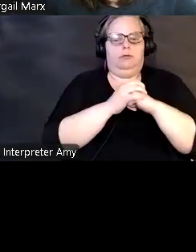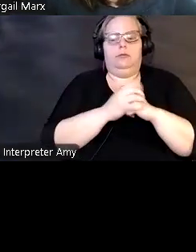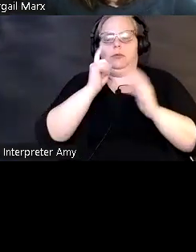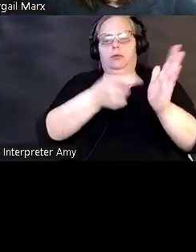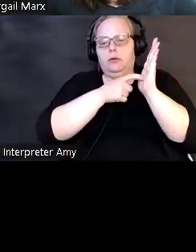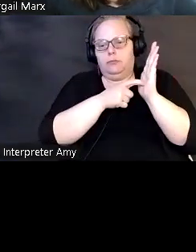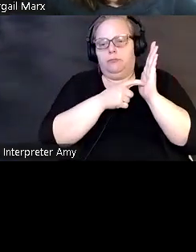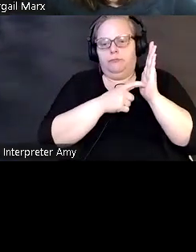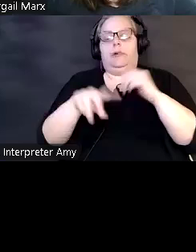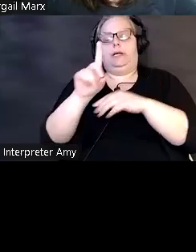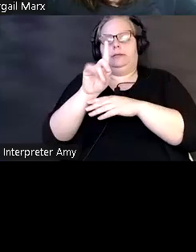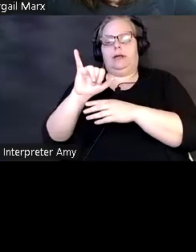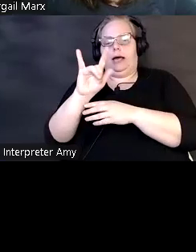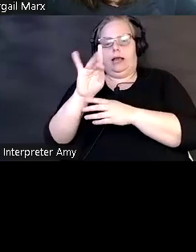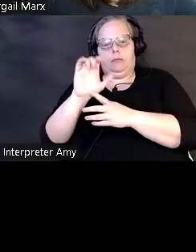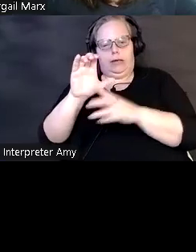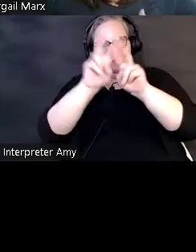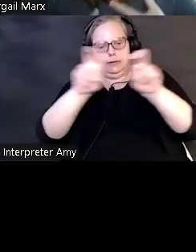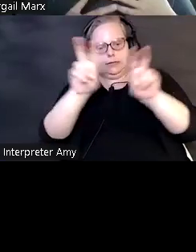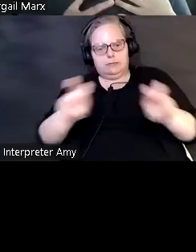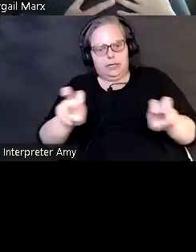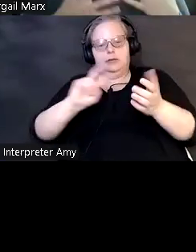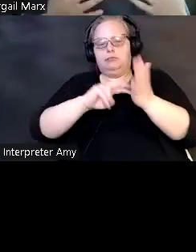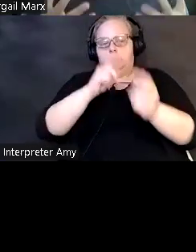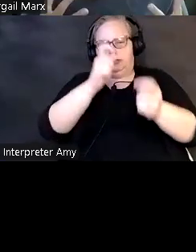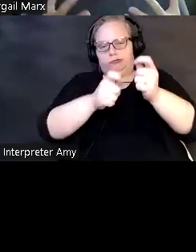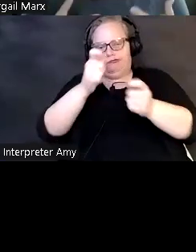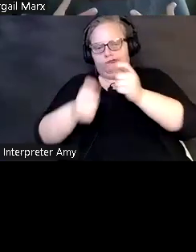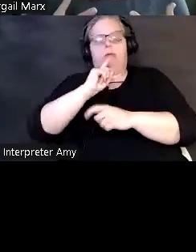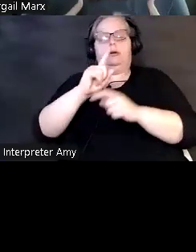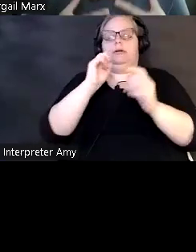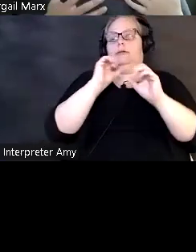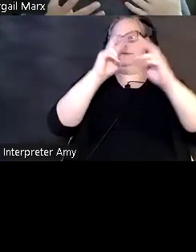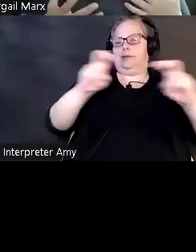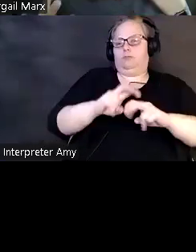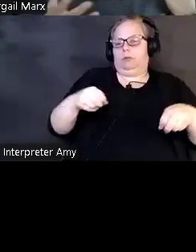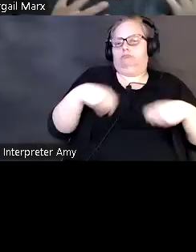What we mean by that is assessments where we're creating opportunity and we're using